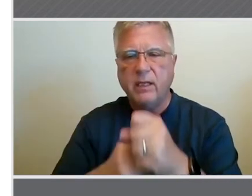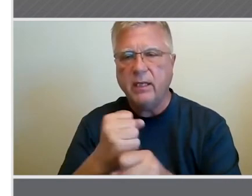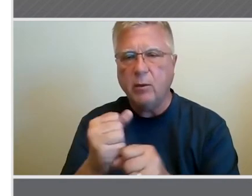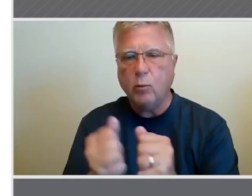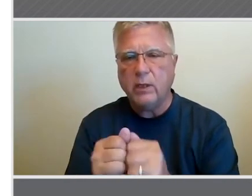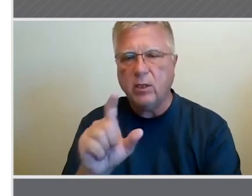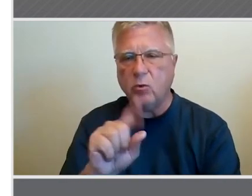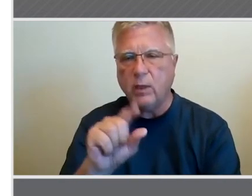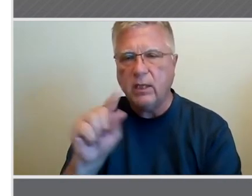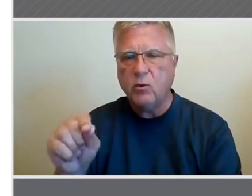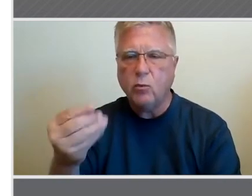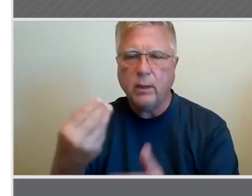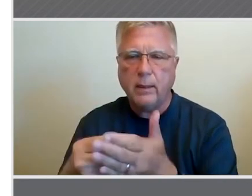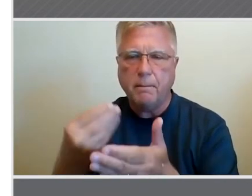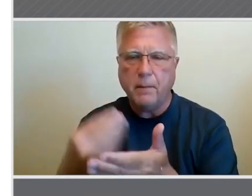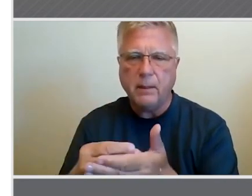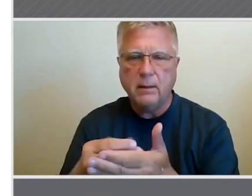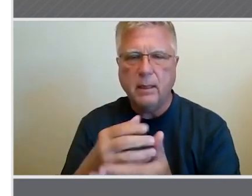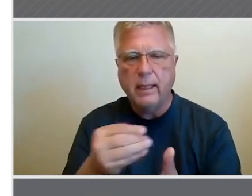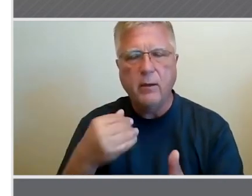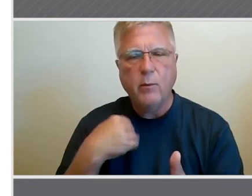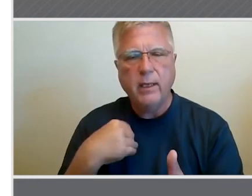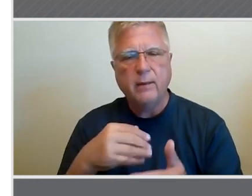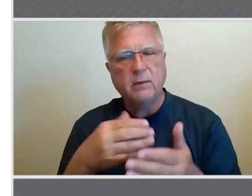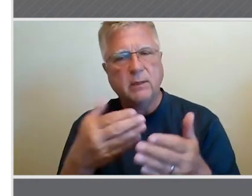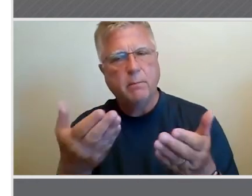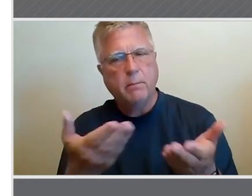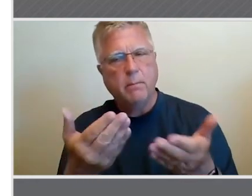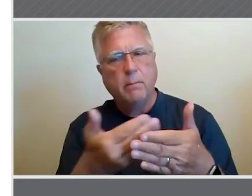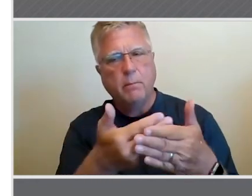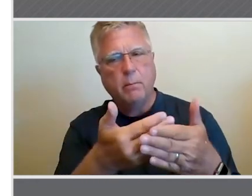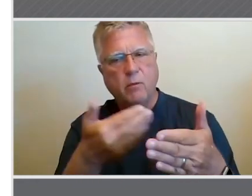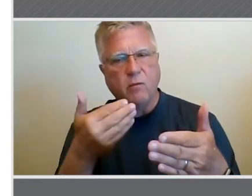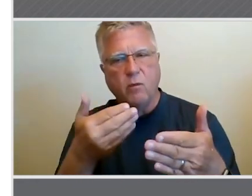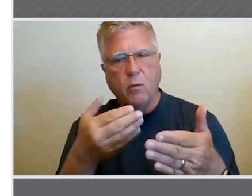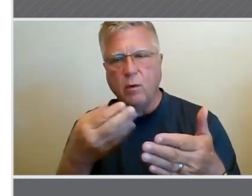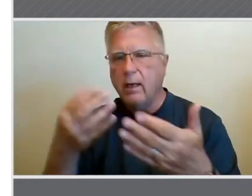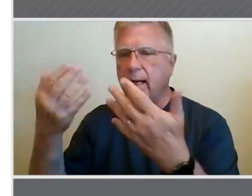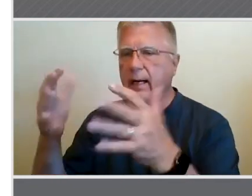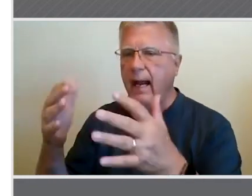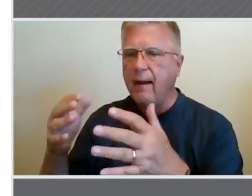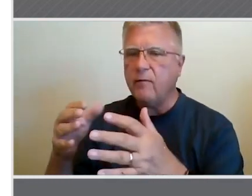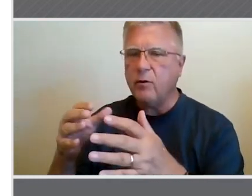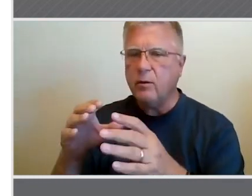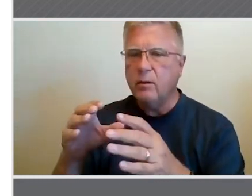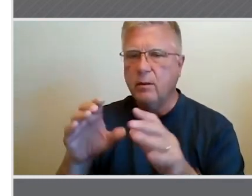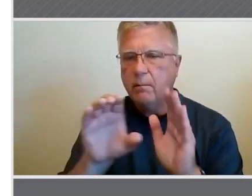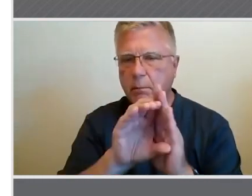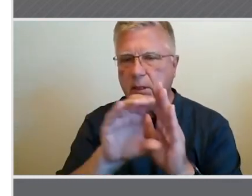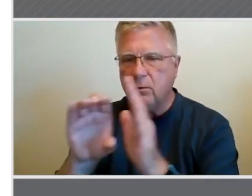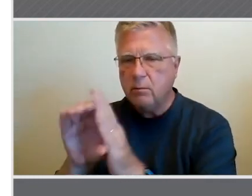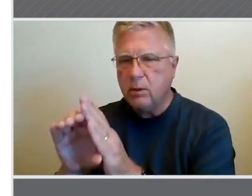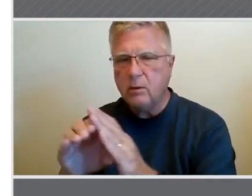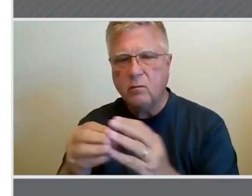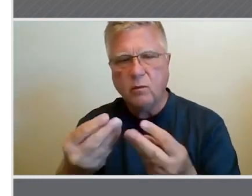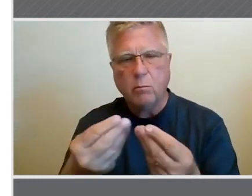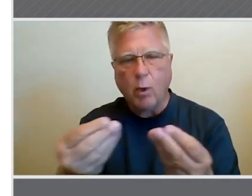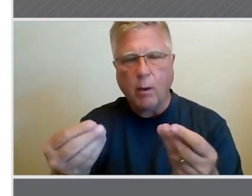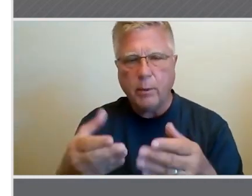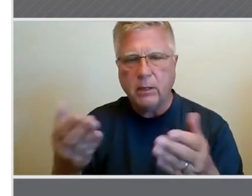And of course we have some nice before and after pictures of some properties throughout the city of Pittsburgh.